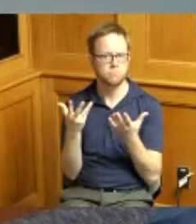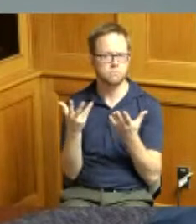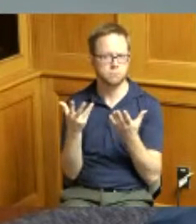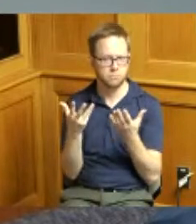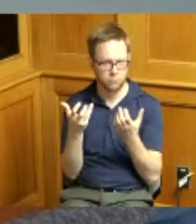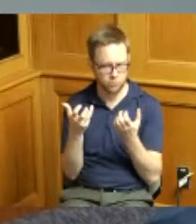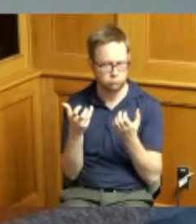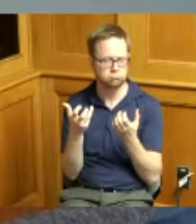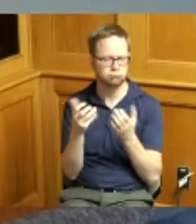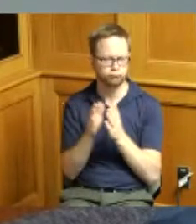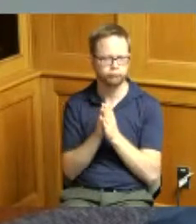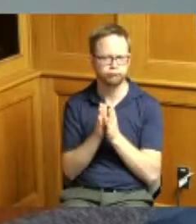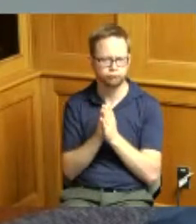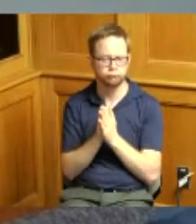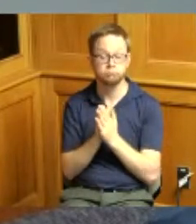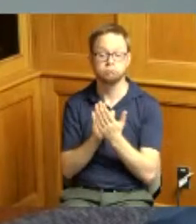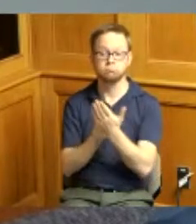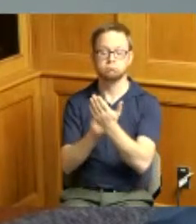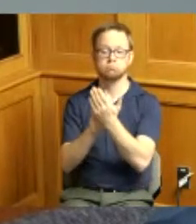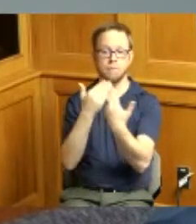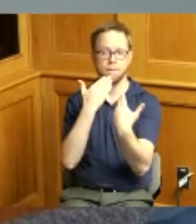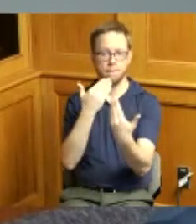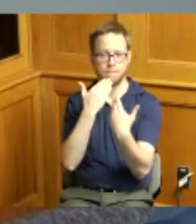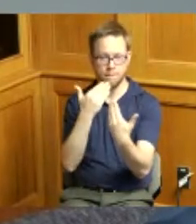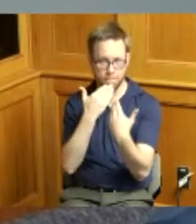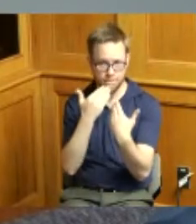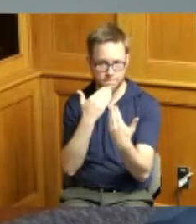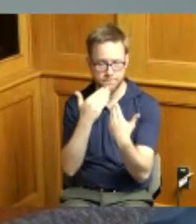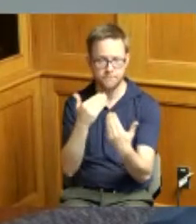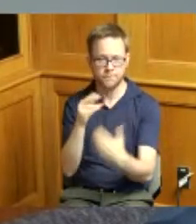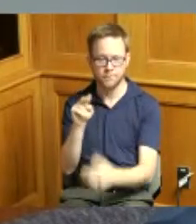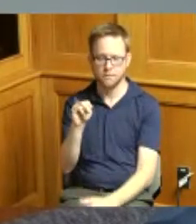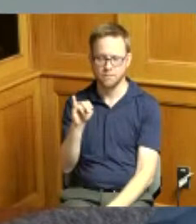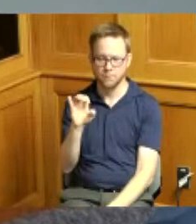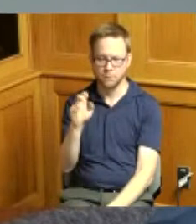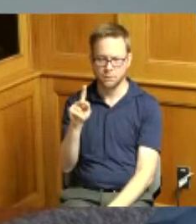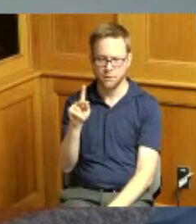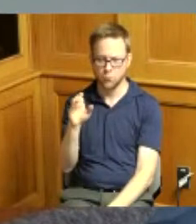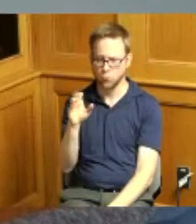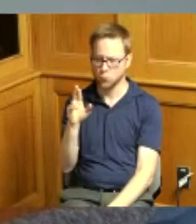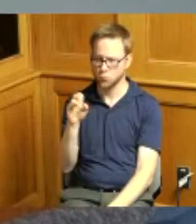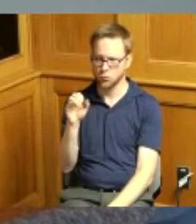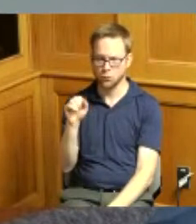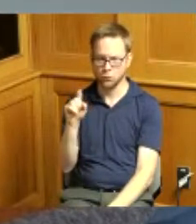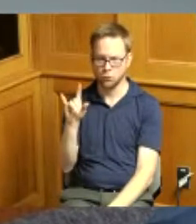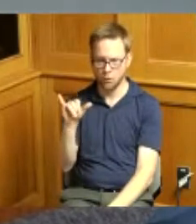give a a thanks and a kudos to Nick Crossley and the staff of EMA who I know has worked